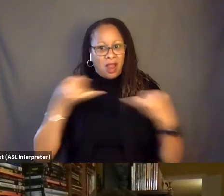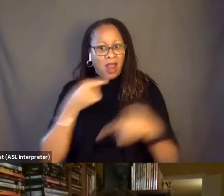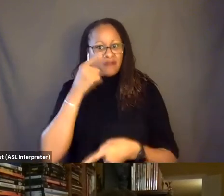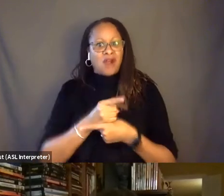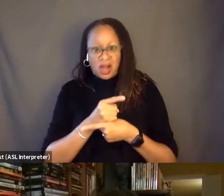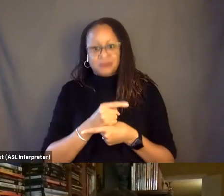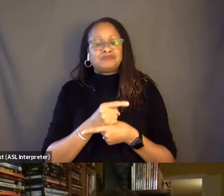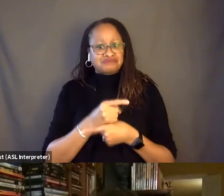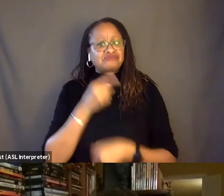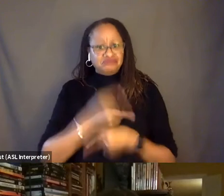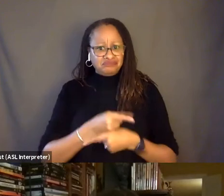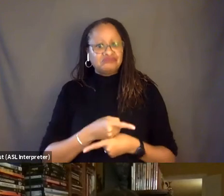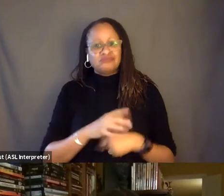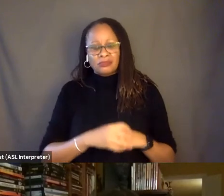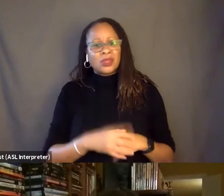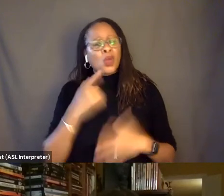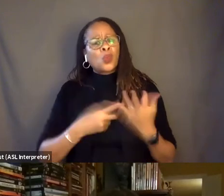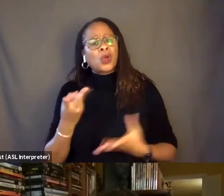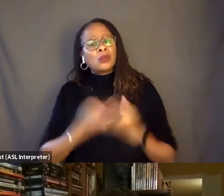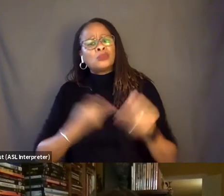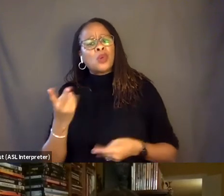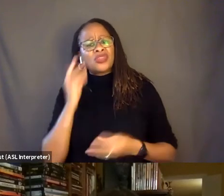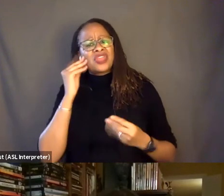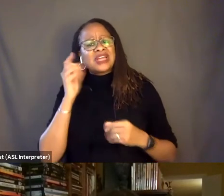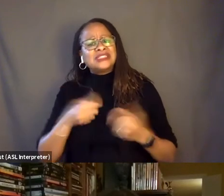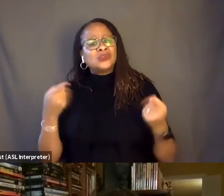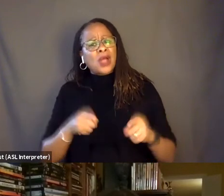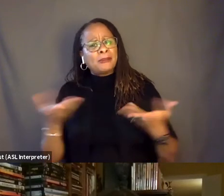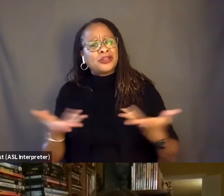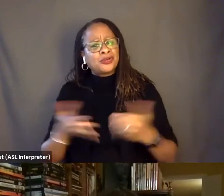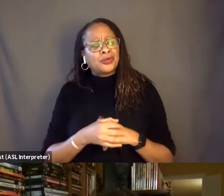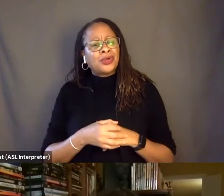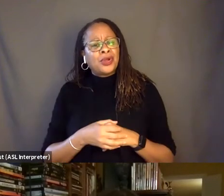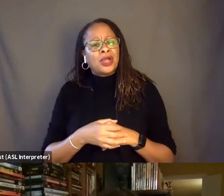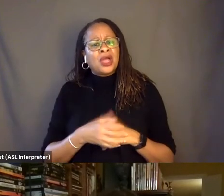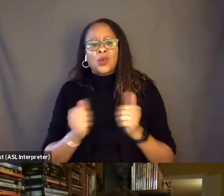What do you both think needs to happen here as far as fixing Facebook,